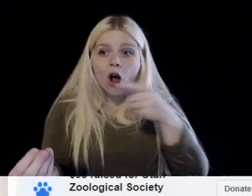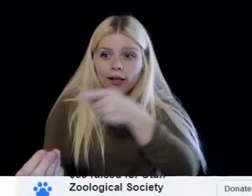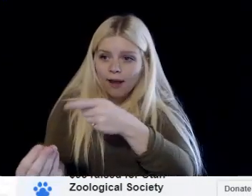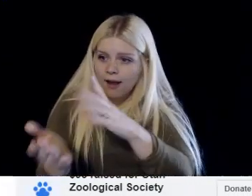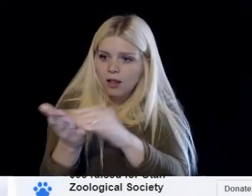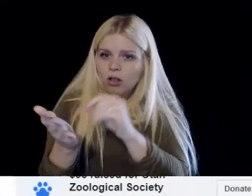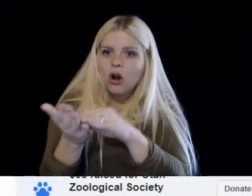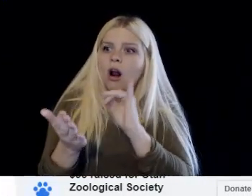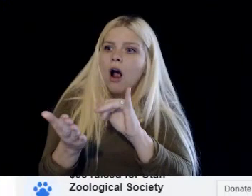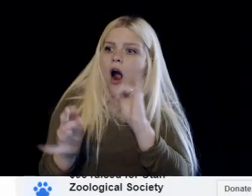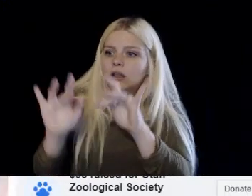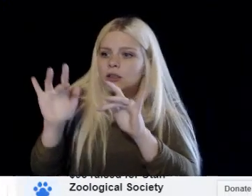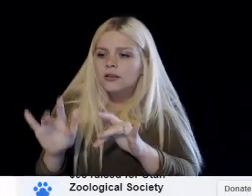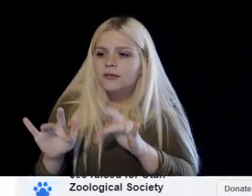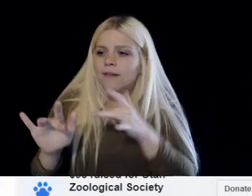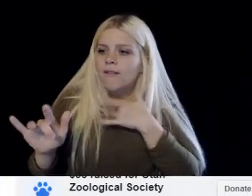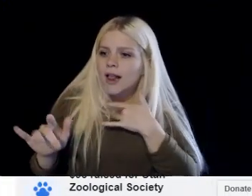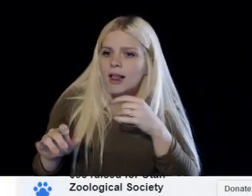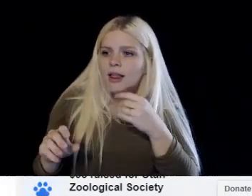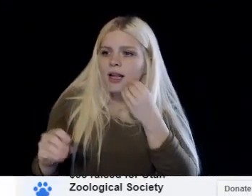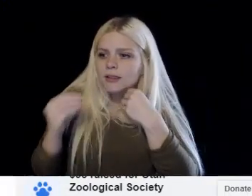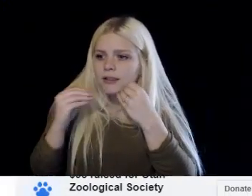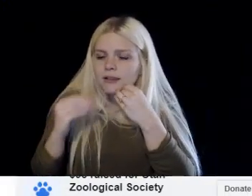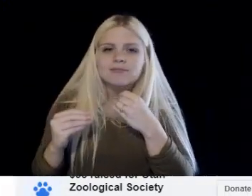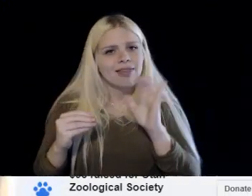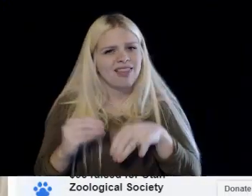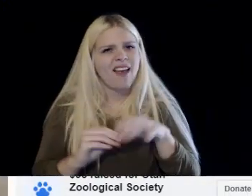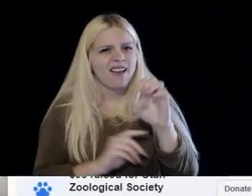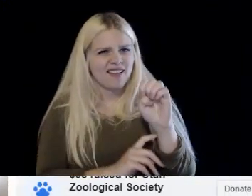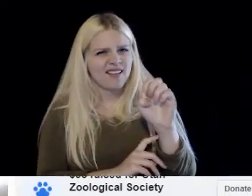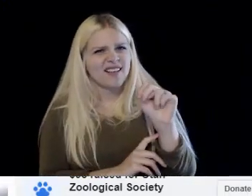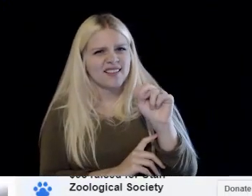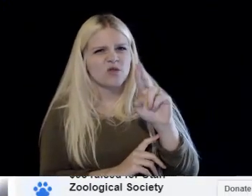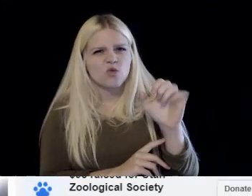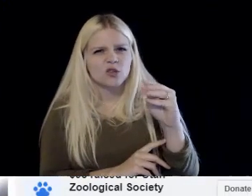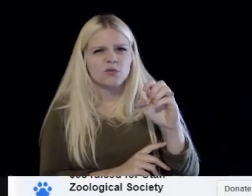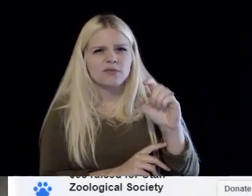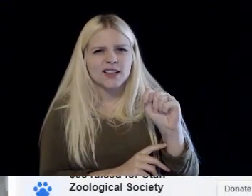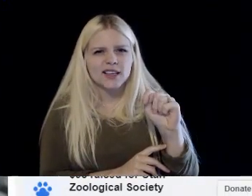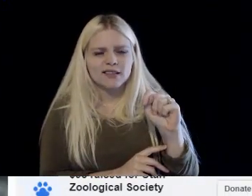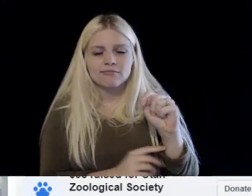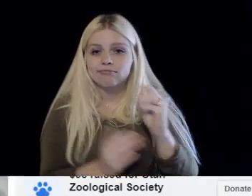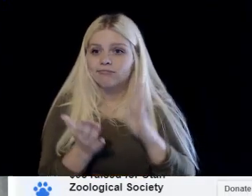So that's kind of why this is part treat/part enrichment. Okay you guys. We are, we are in our